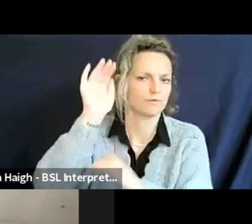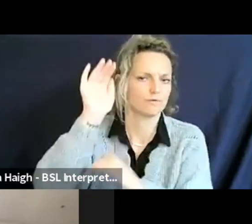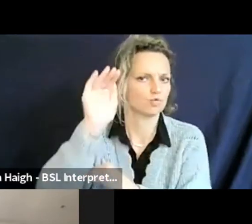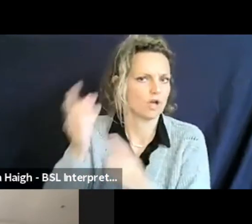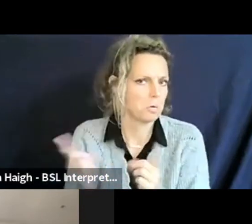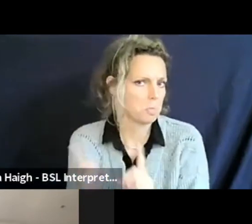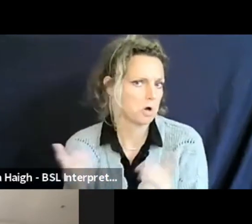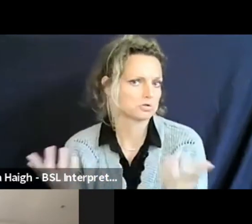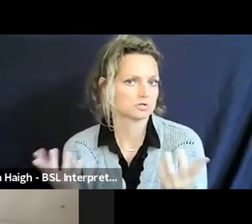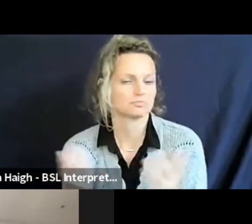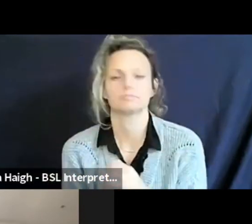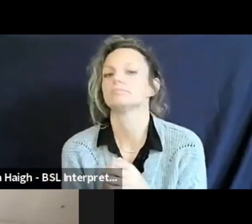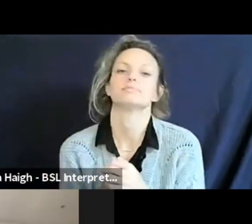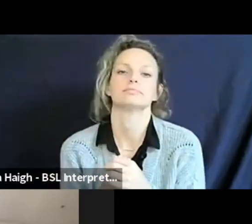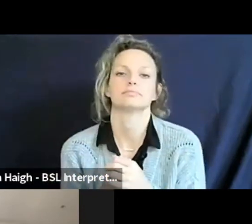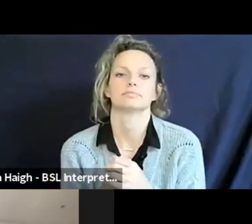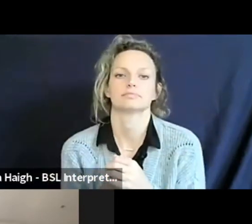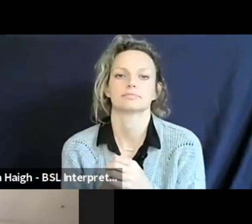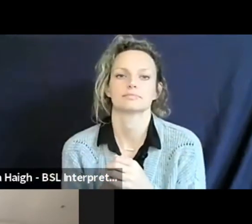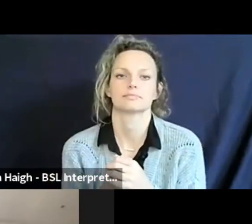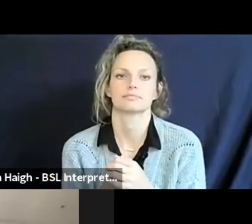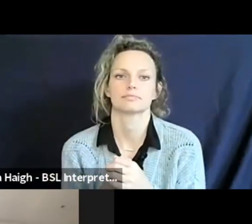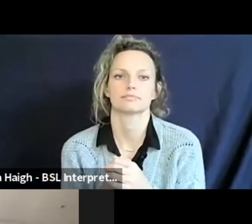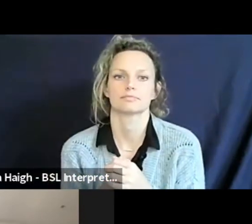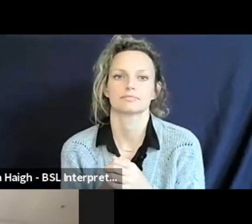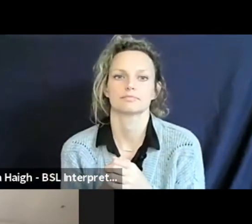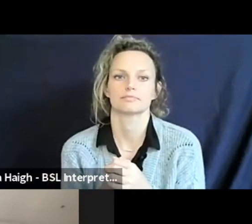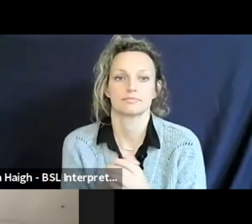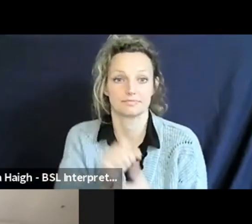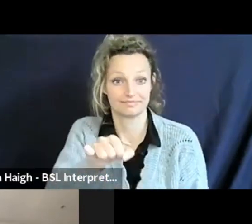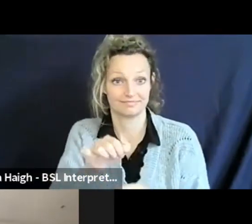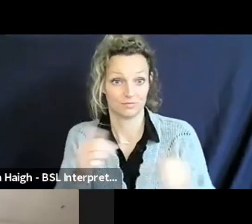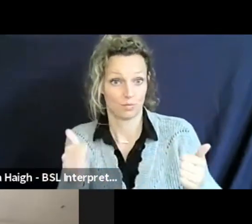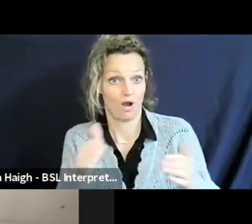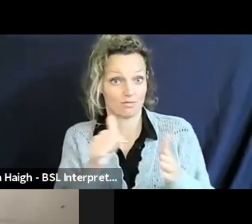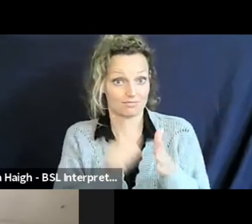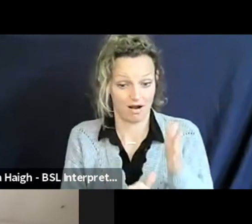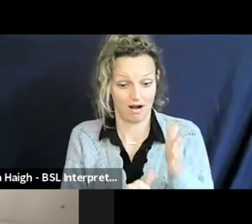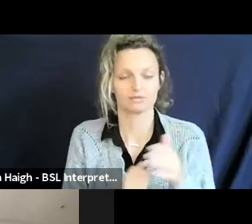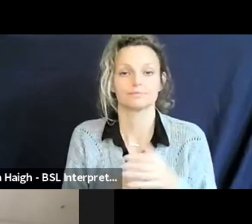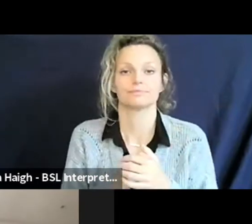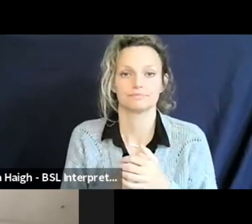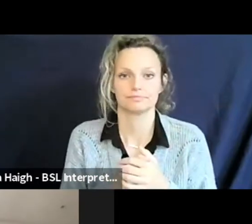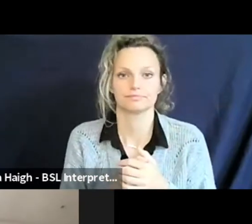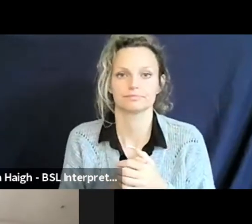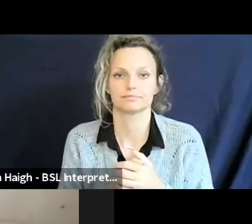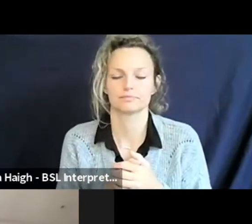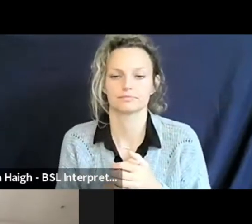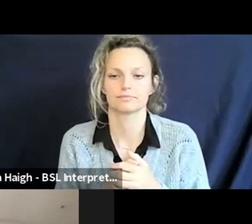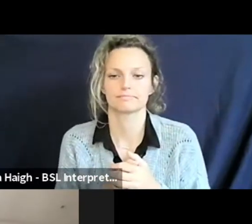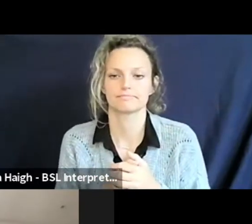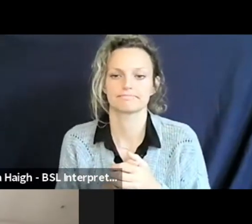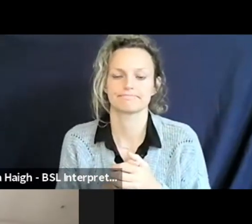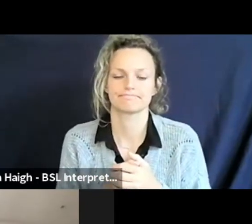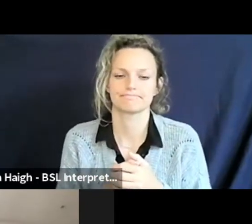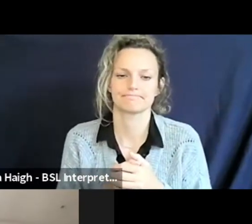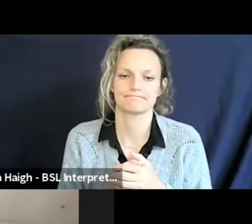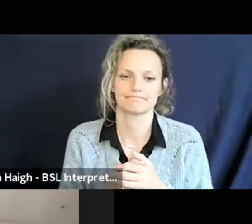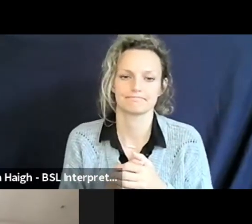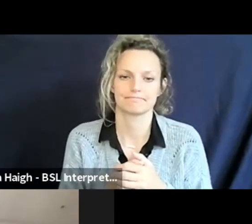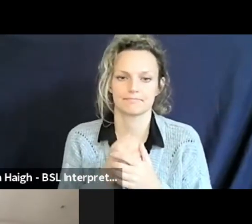And what can you tell me about potential career progression? Kulvinder, would you like to start first and then Ian.